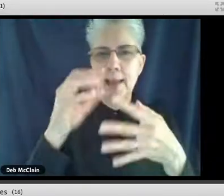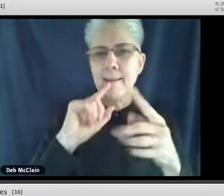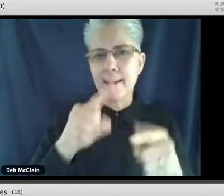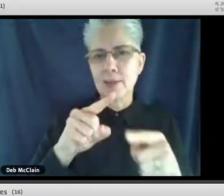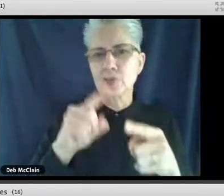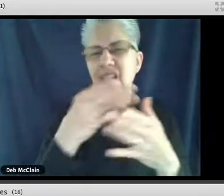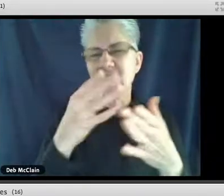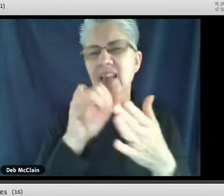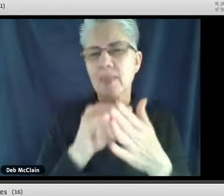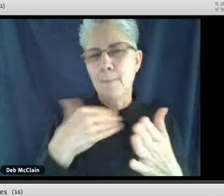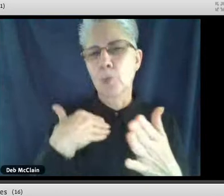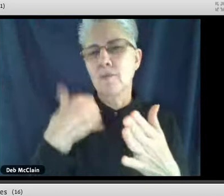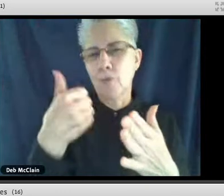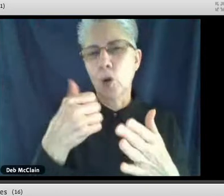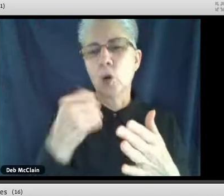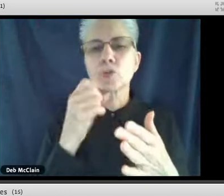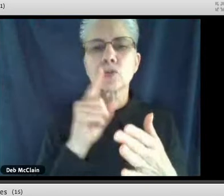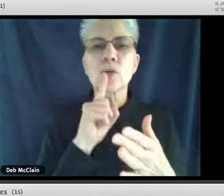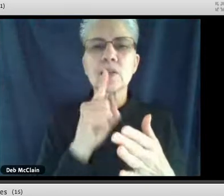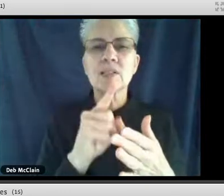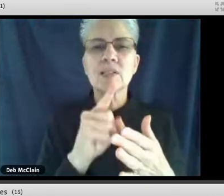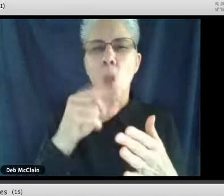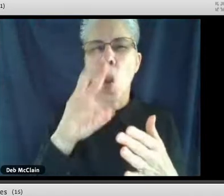So really ranking... So really focus on that.